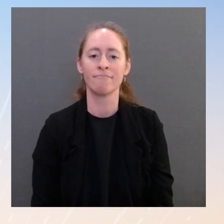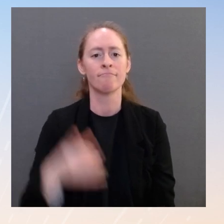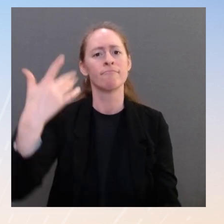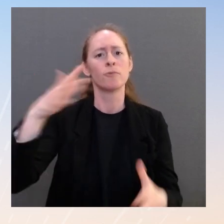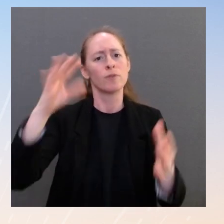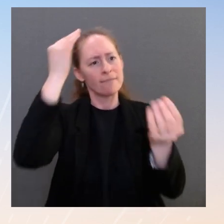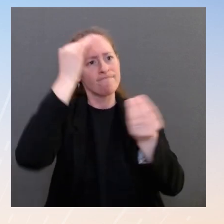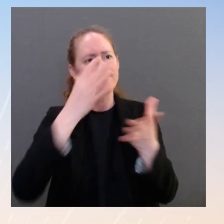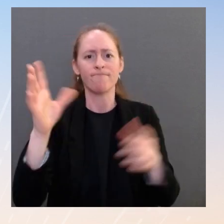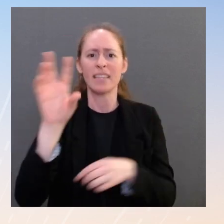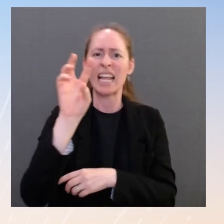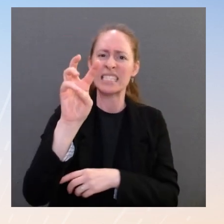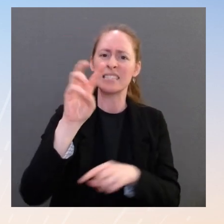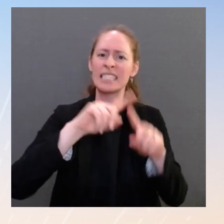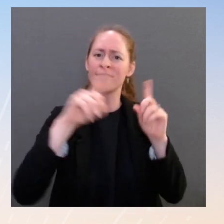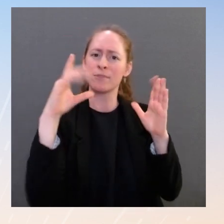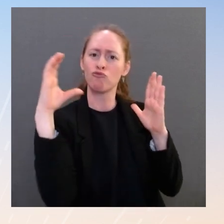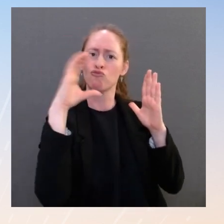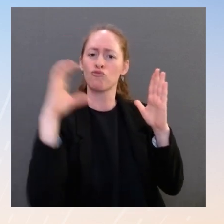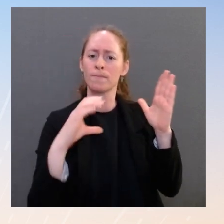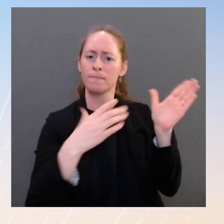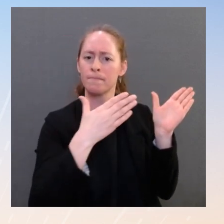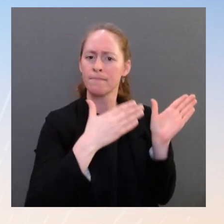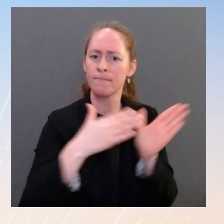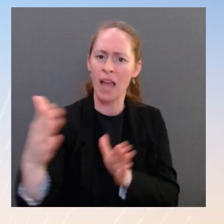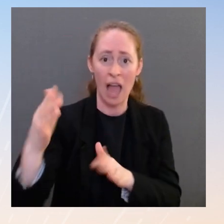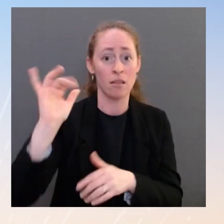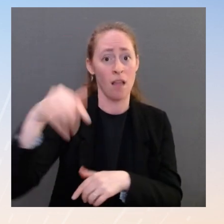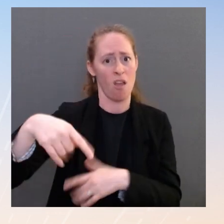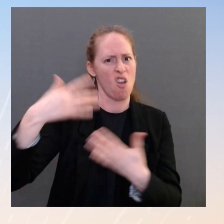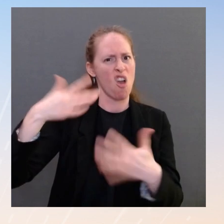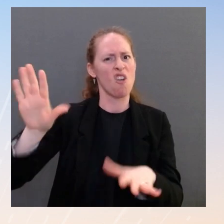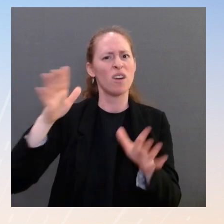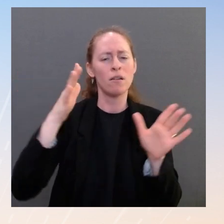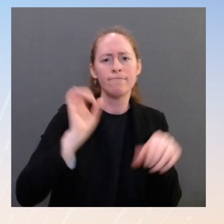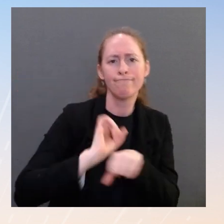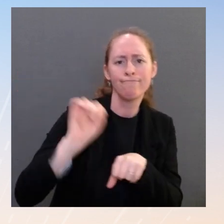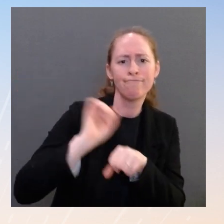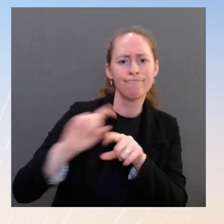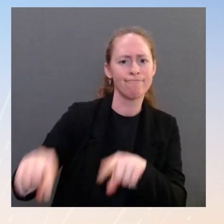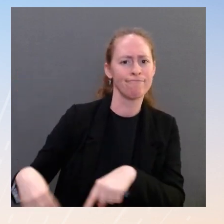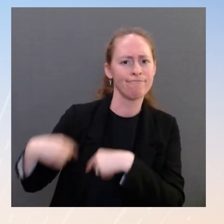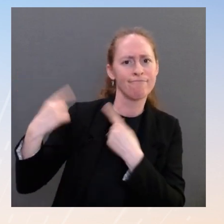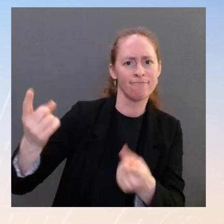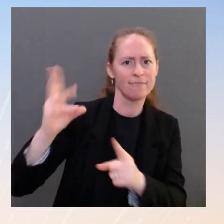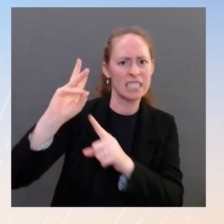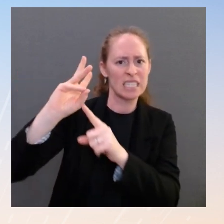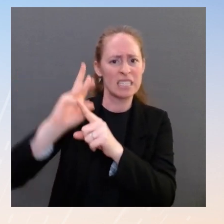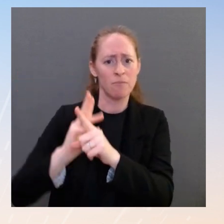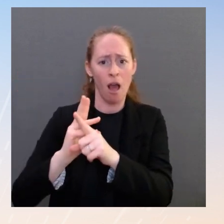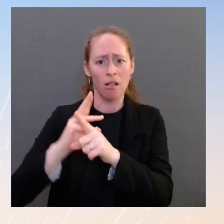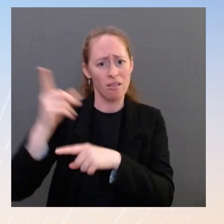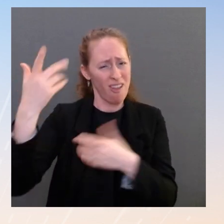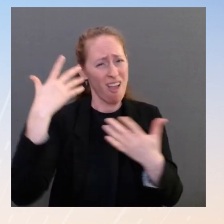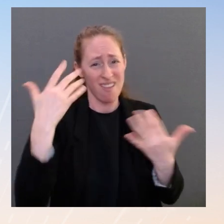that's been in the works for six months. So, this is part of the democratic process happening, and he's happy to be on the Hill answering their questions. Go ahead, Peter. The Press: Hey, Jen.